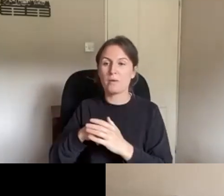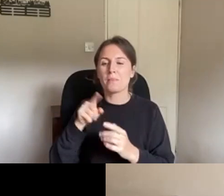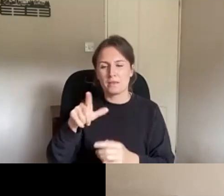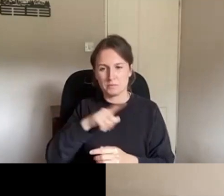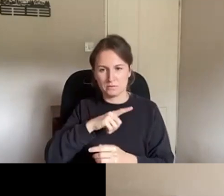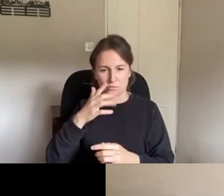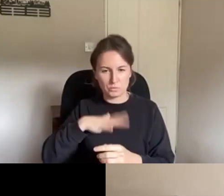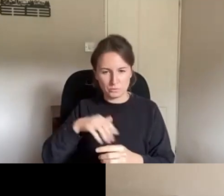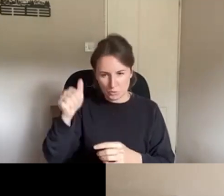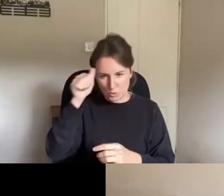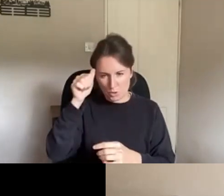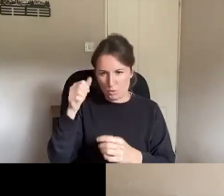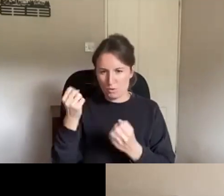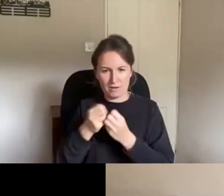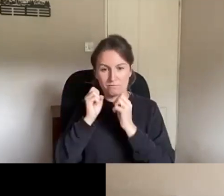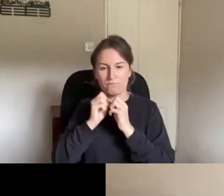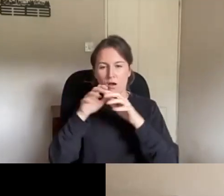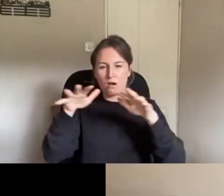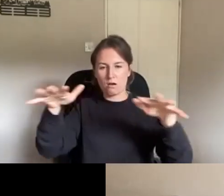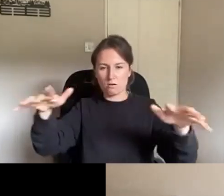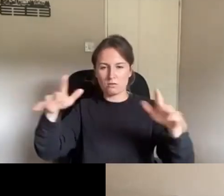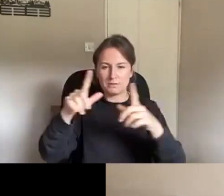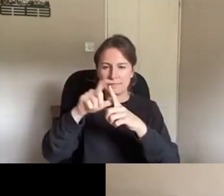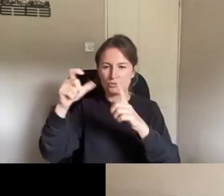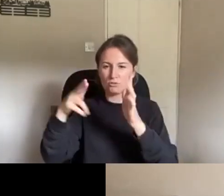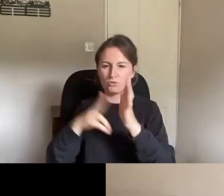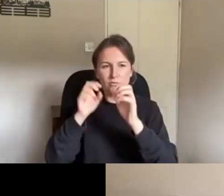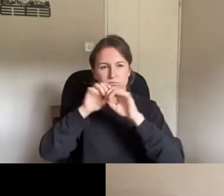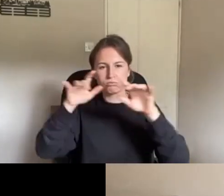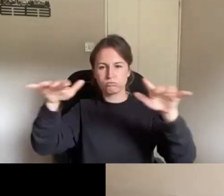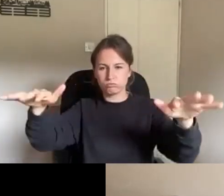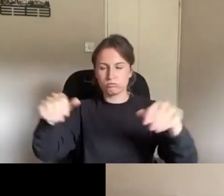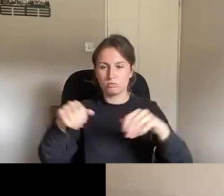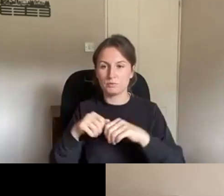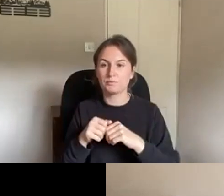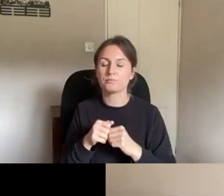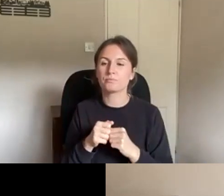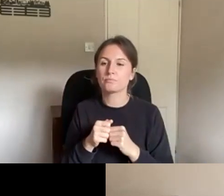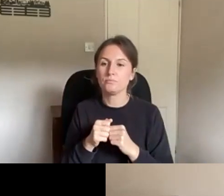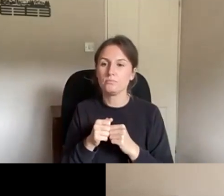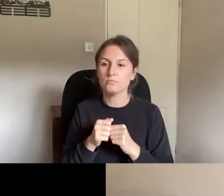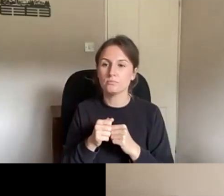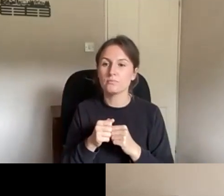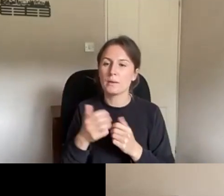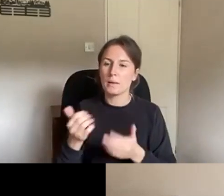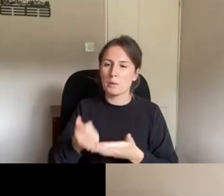of what our reach is in priority places. It really helps us understand what our reach is